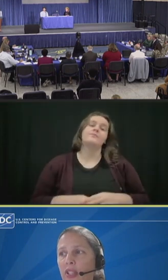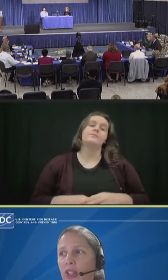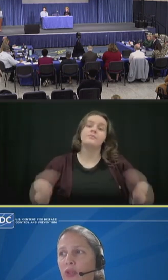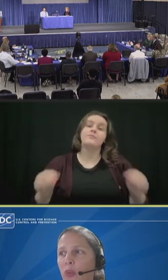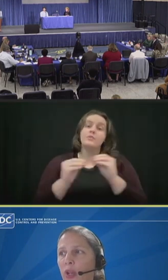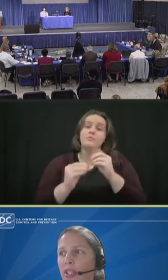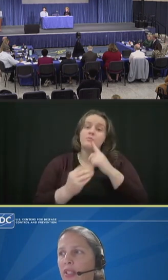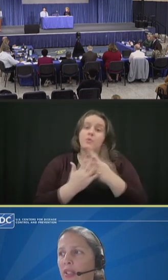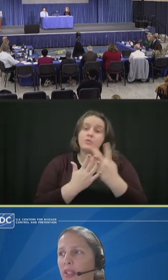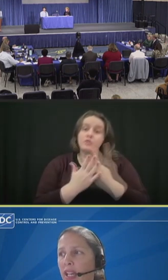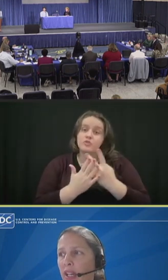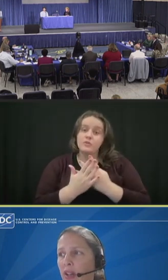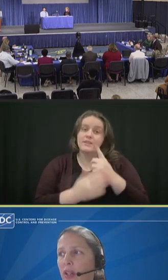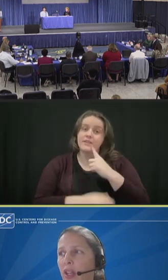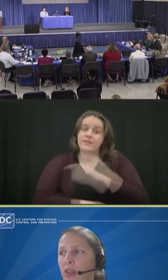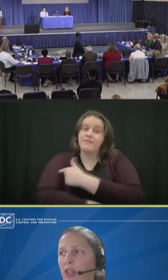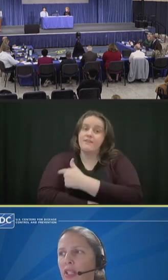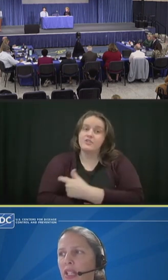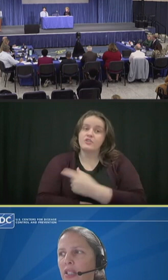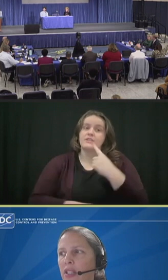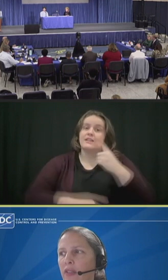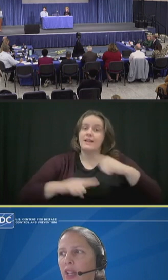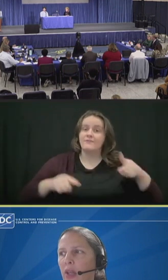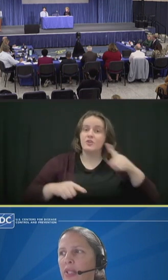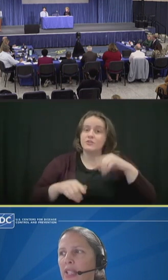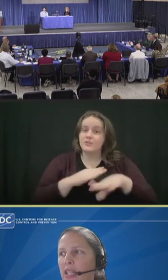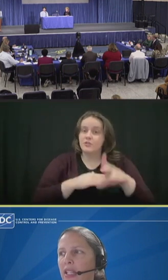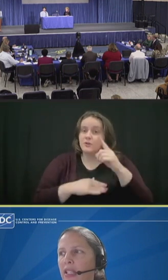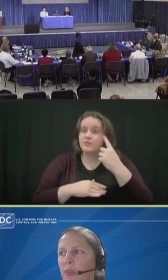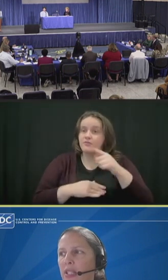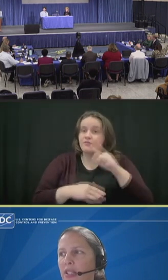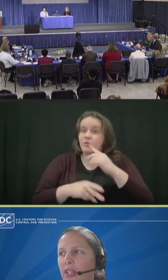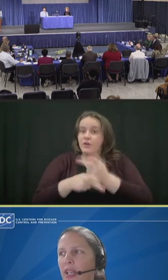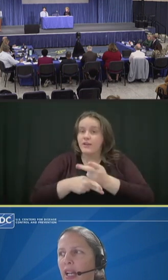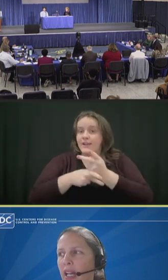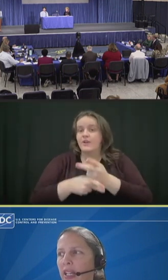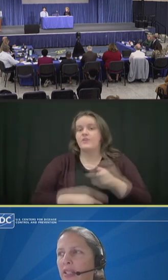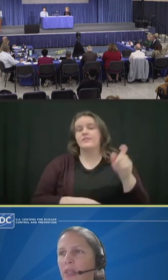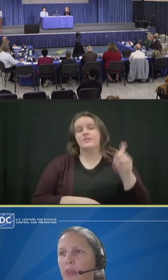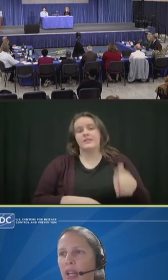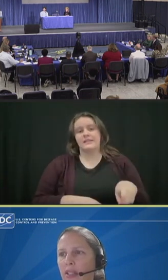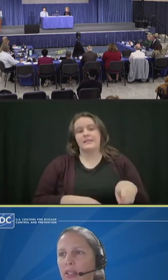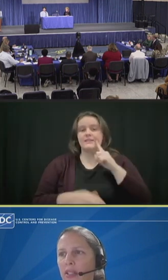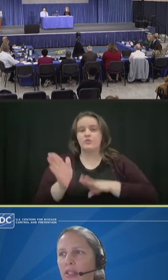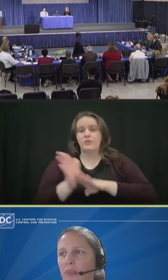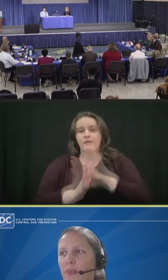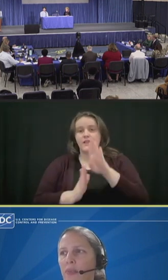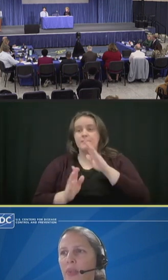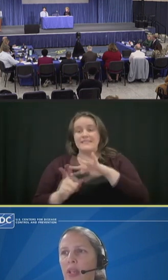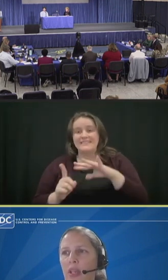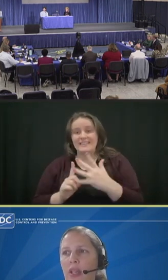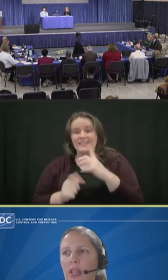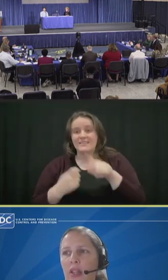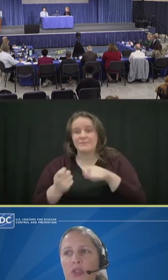entry points to care, there's a need to develop setting-specific guides and practices. There's